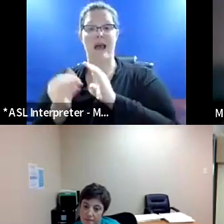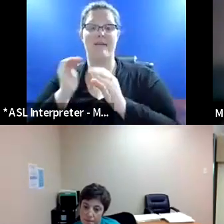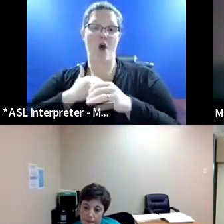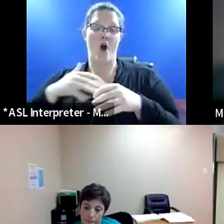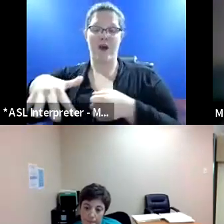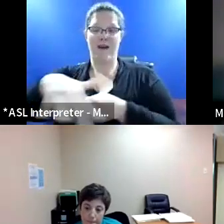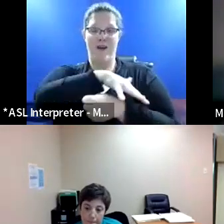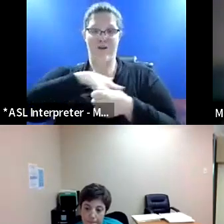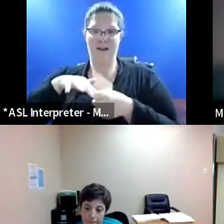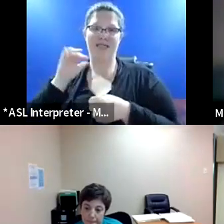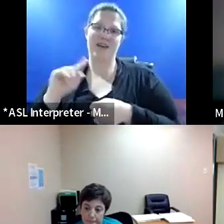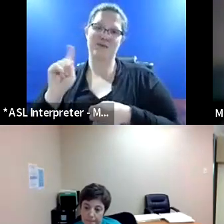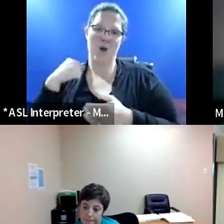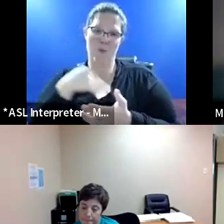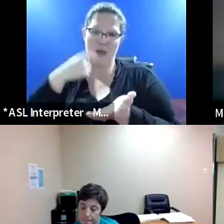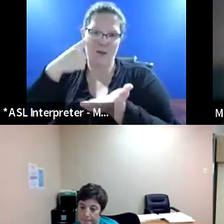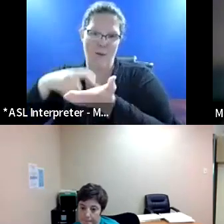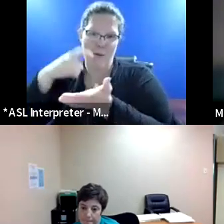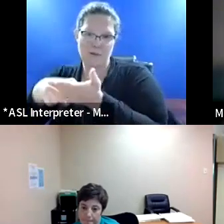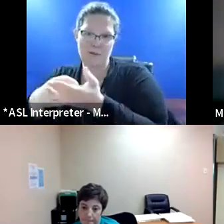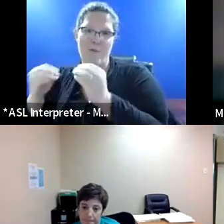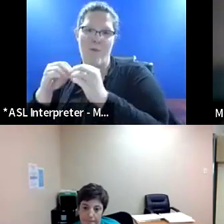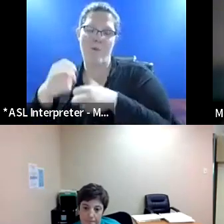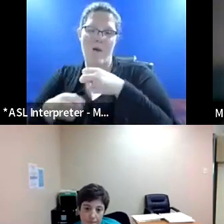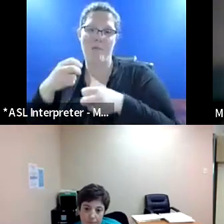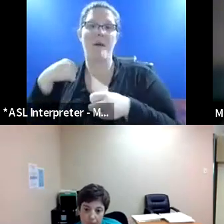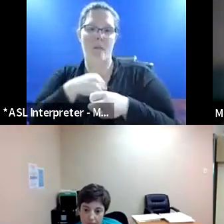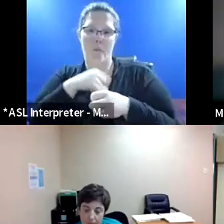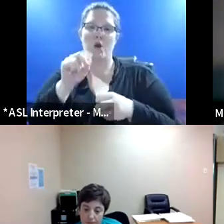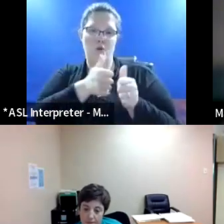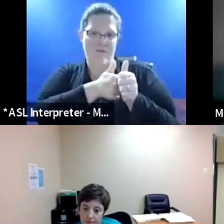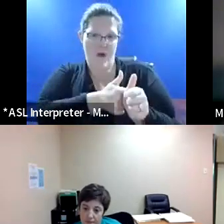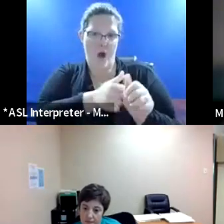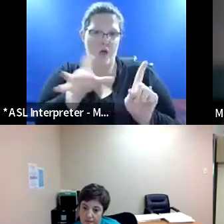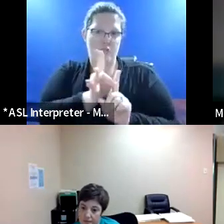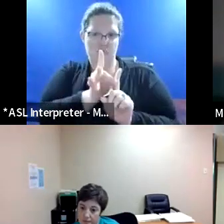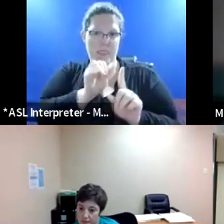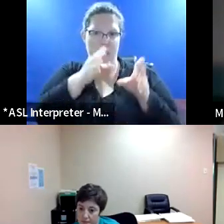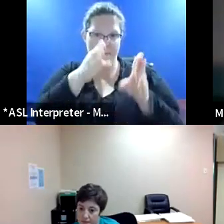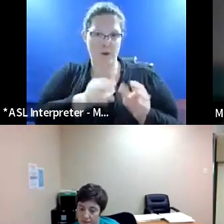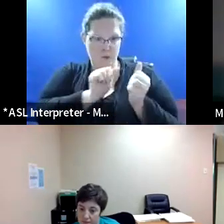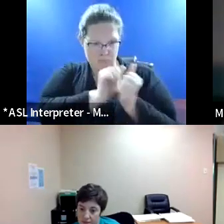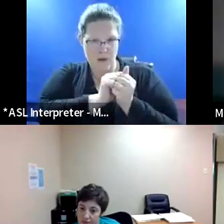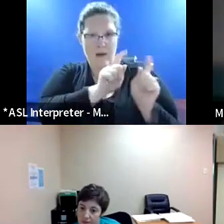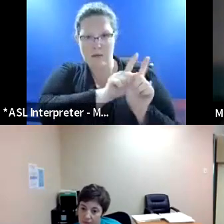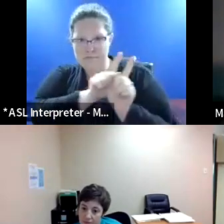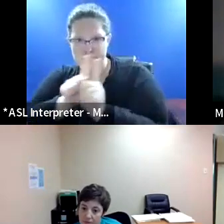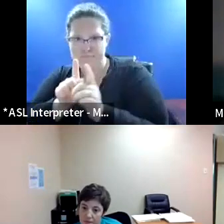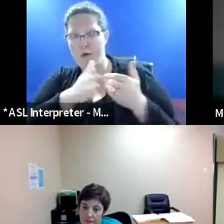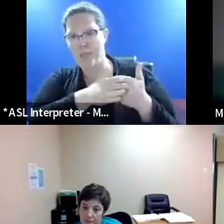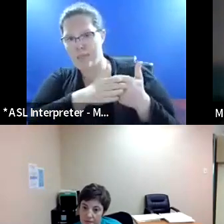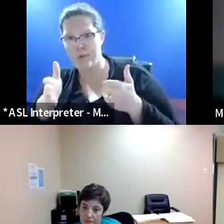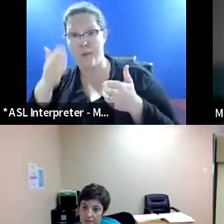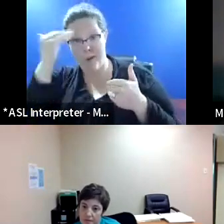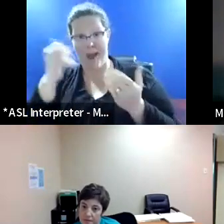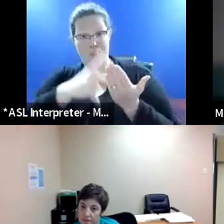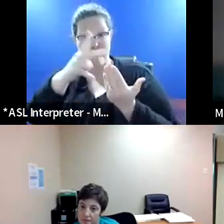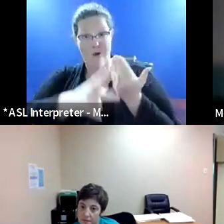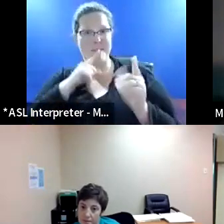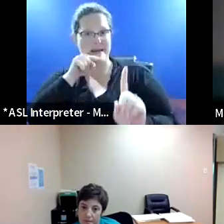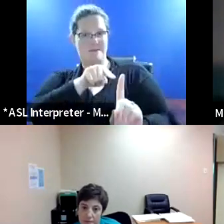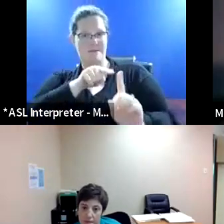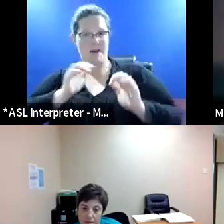THE PROBLEM IS WHEN INDIVIDUALS ARE BEING RELEASED IN COUNTIES THAT WE DO NOT HAVE A REACH TO, THAT'S WHEN THE REOFFENDING AND THE PROBLEMS BEGIN BECAUSE MOST AREAS DON'T HAVE PROGRAMS LIKE WE HAVE HERE AS FAR AS THE REENTRY PROGRAM GOES OR THE SUPPORTS THAT WE HAVE.